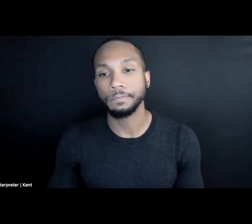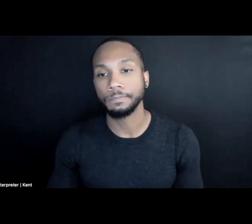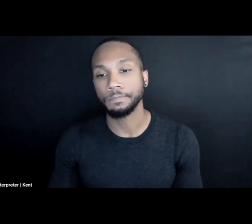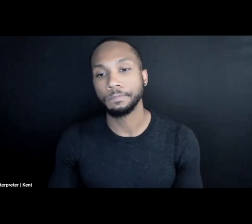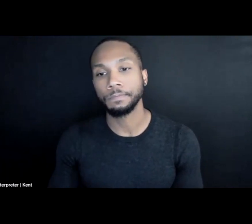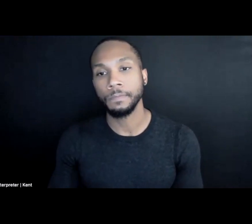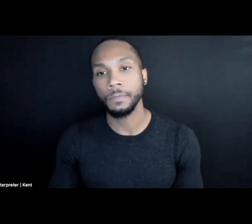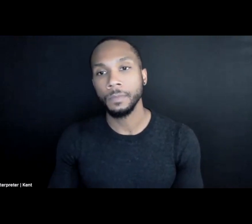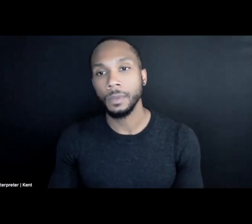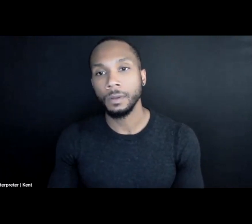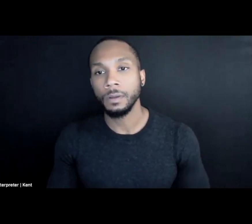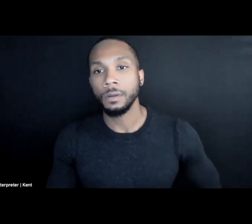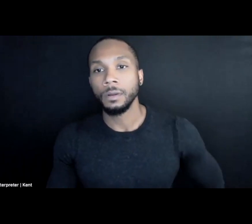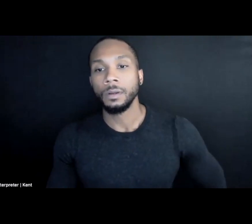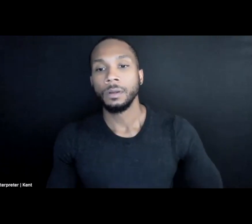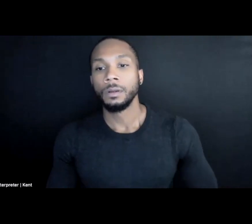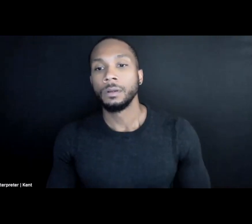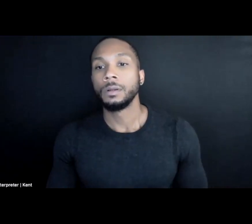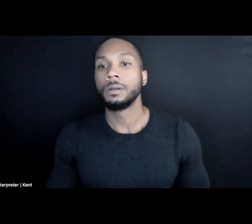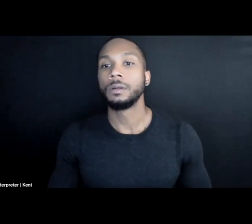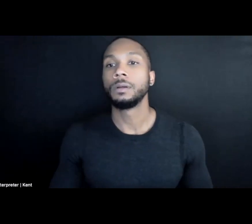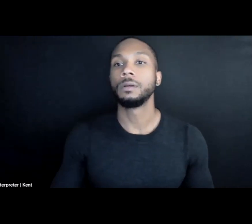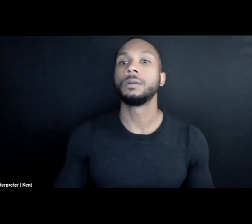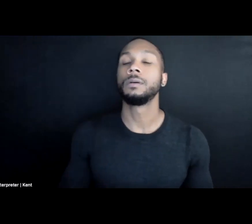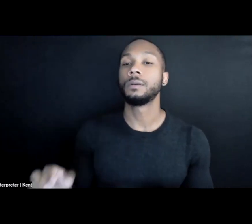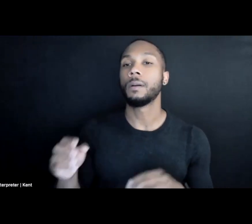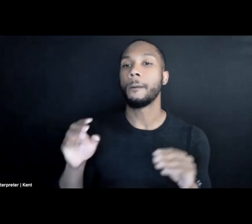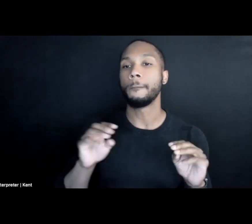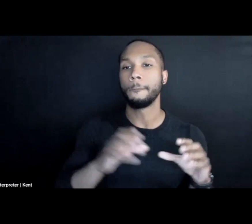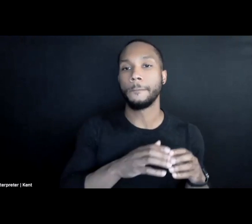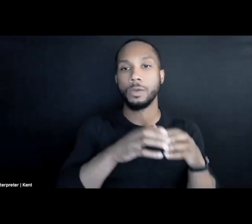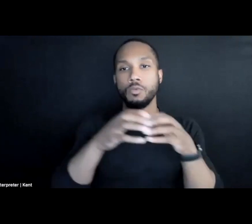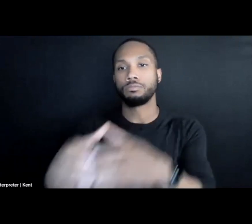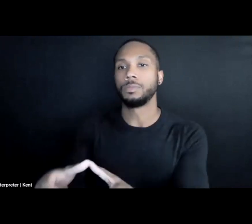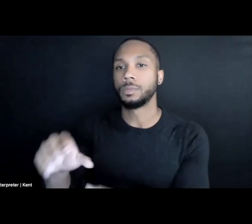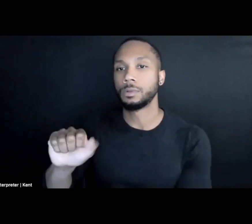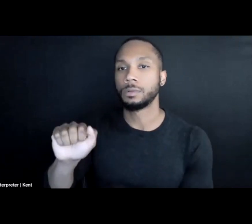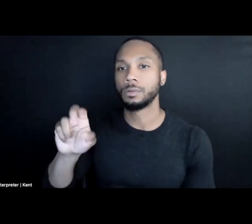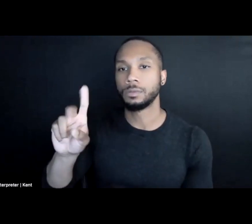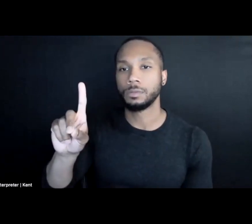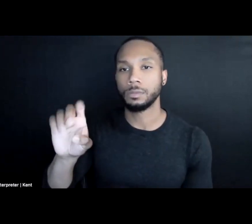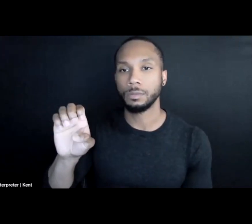Migrar también es saber leer mapas, saber de mapas.